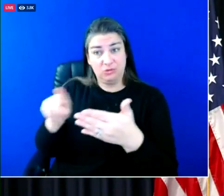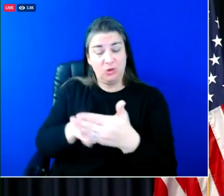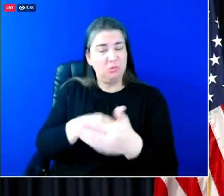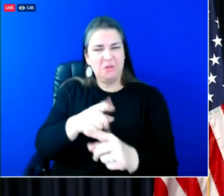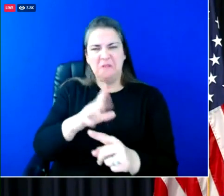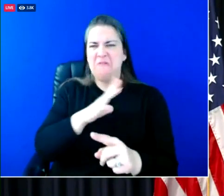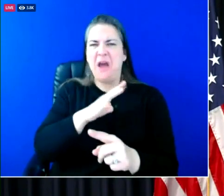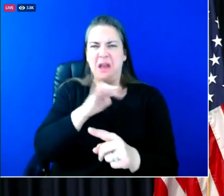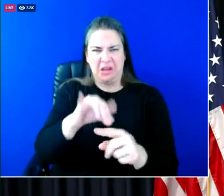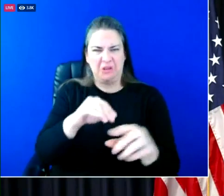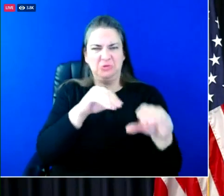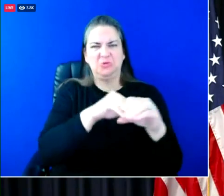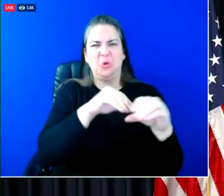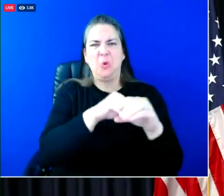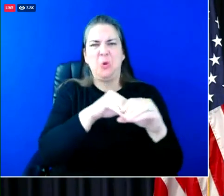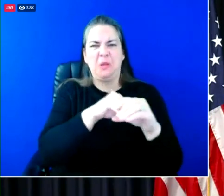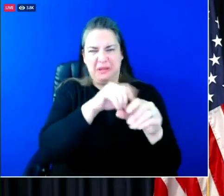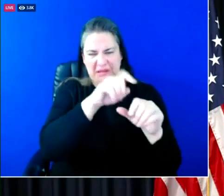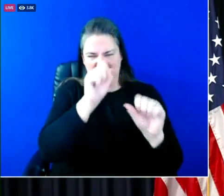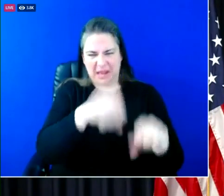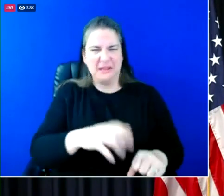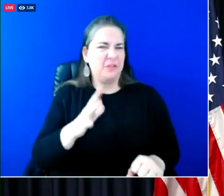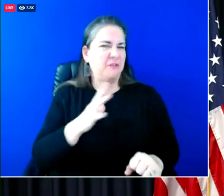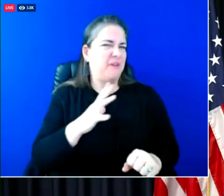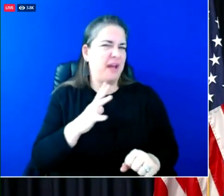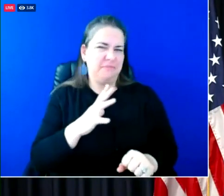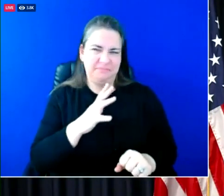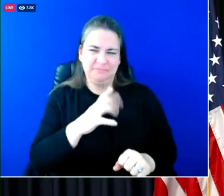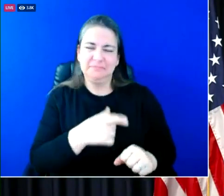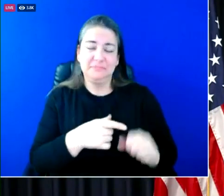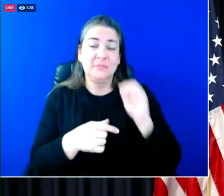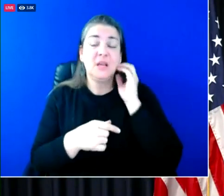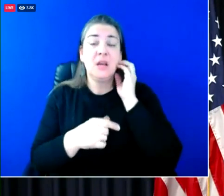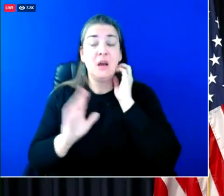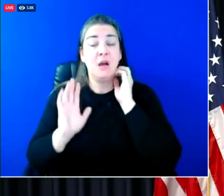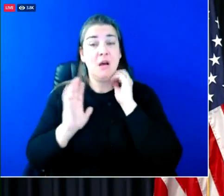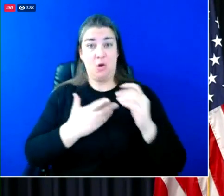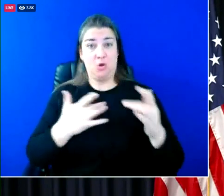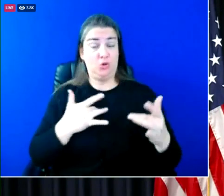currently in. Our bigger concern would be if any of the providers lost power.